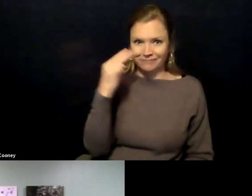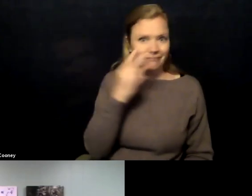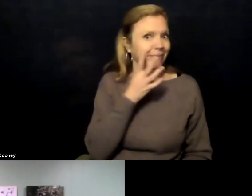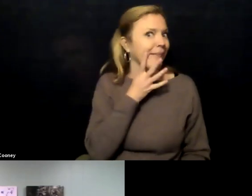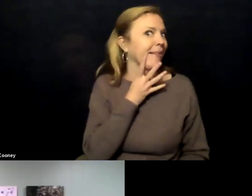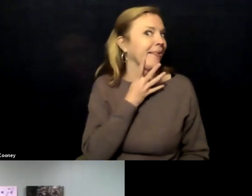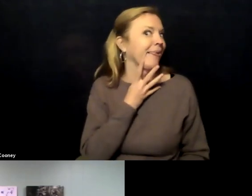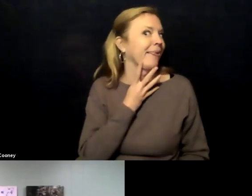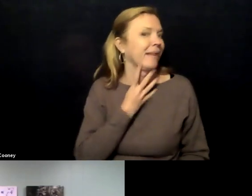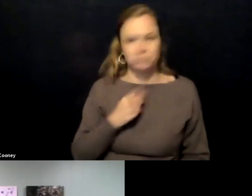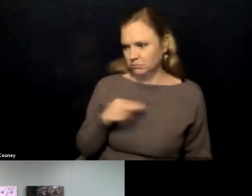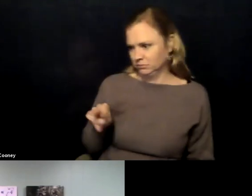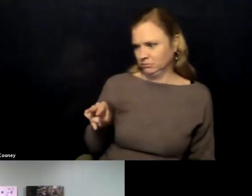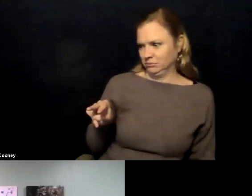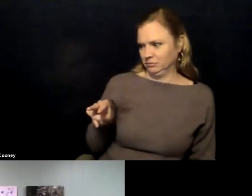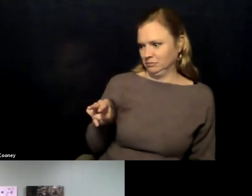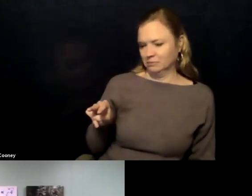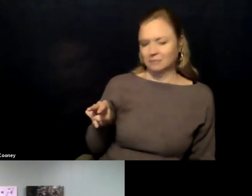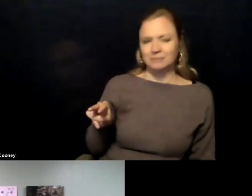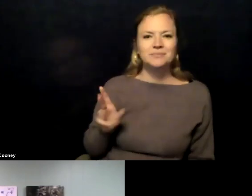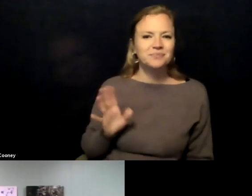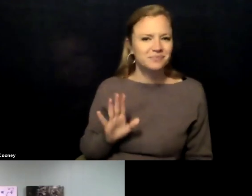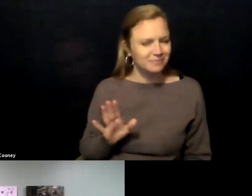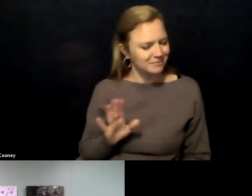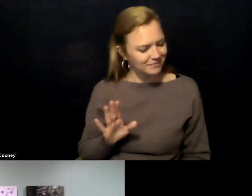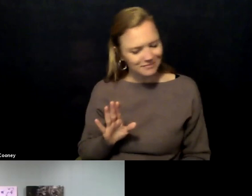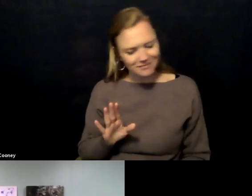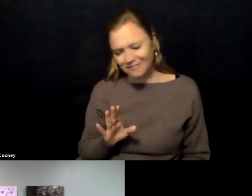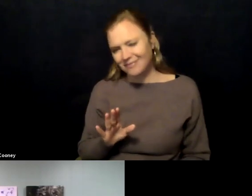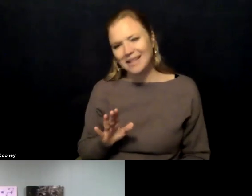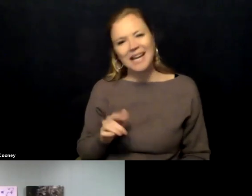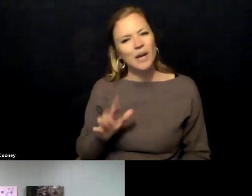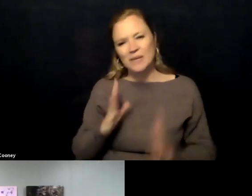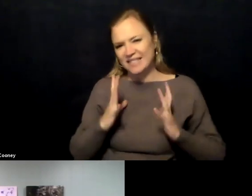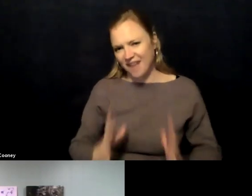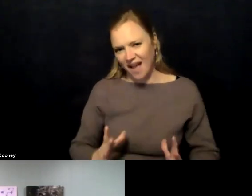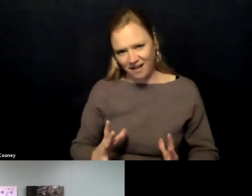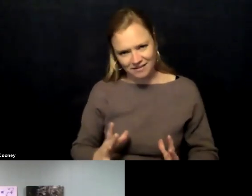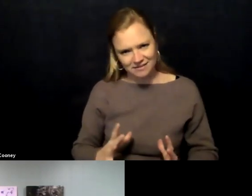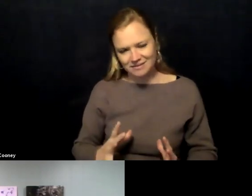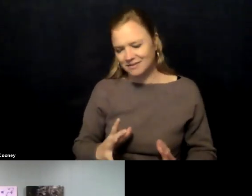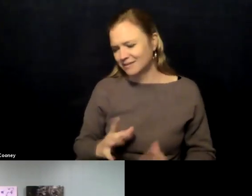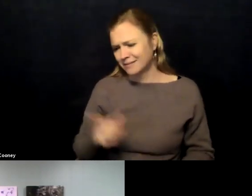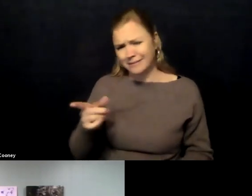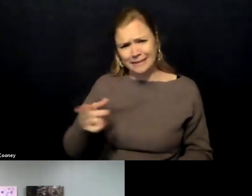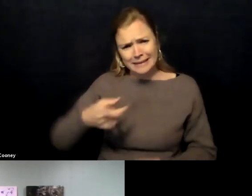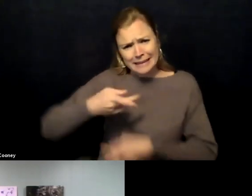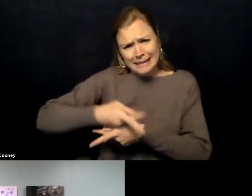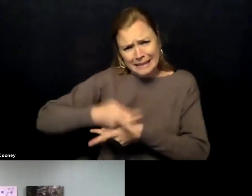the keepers are not going to put us in any situation that is dangerous.